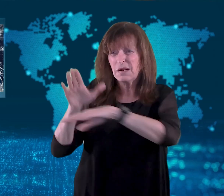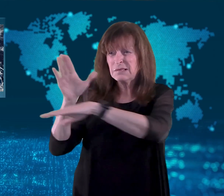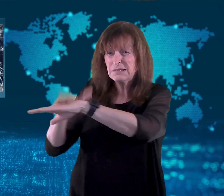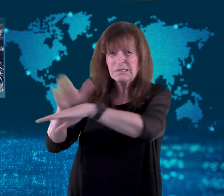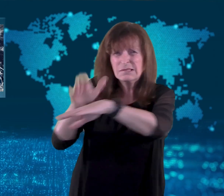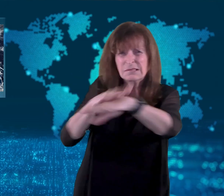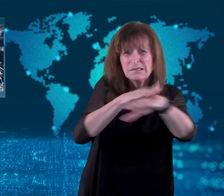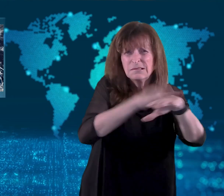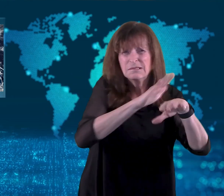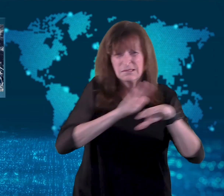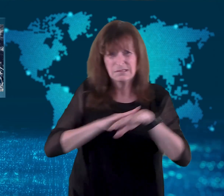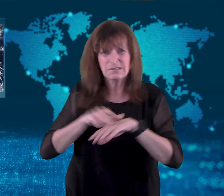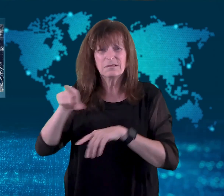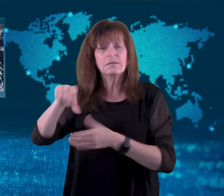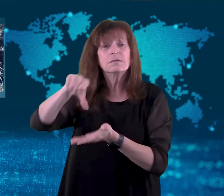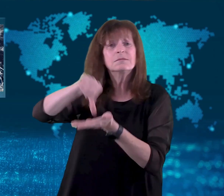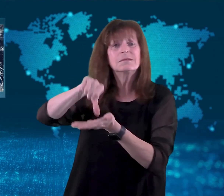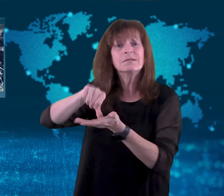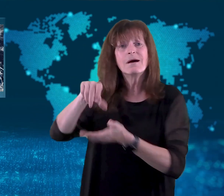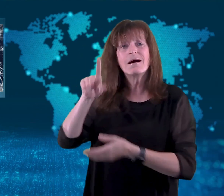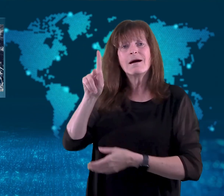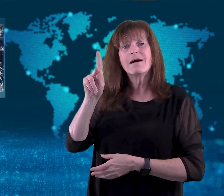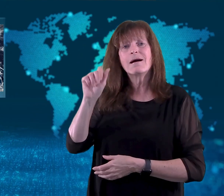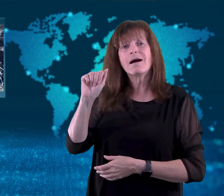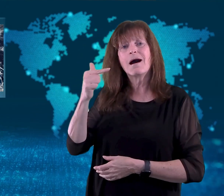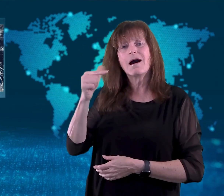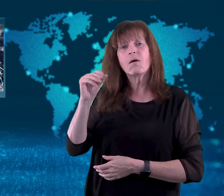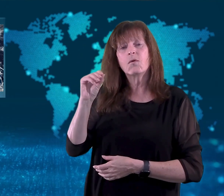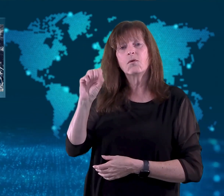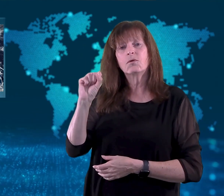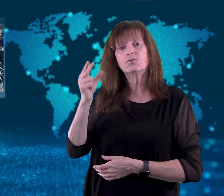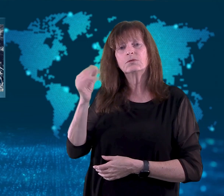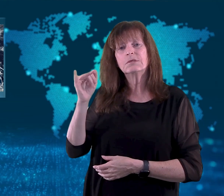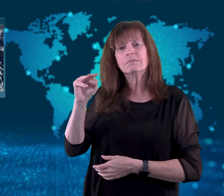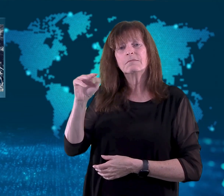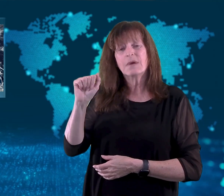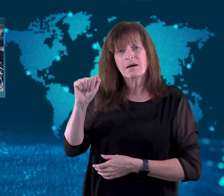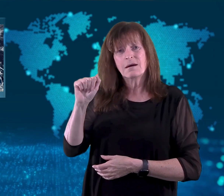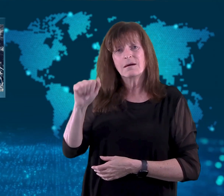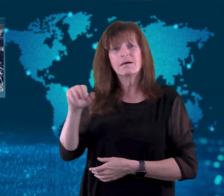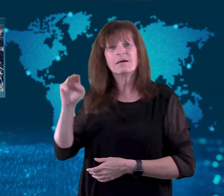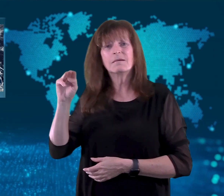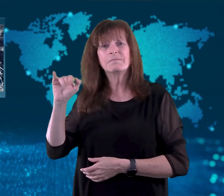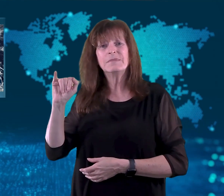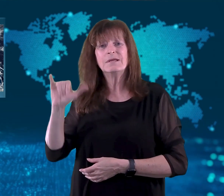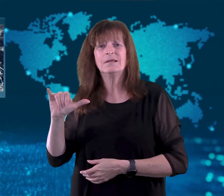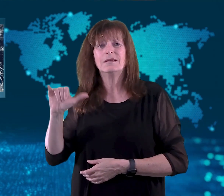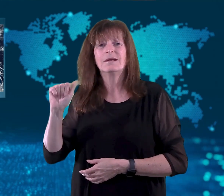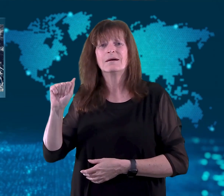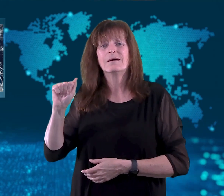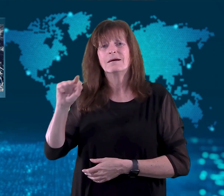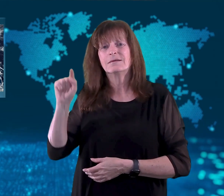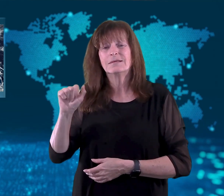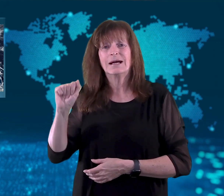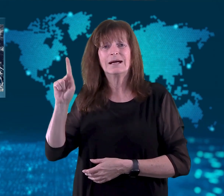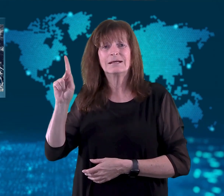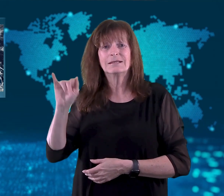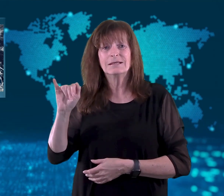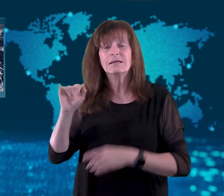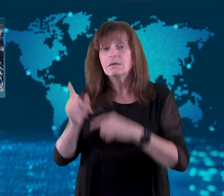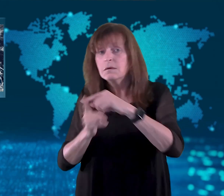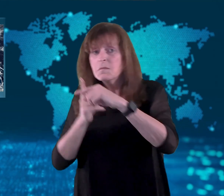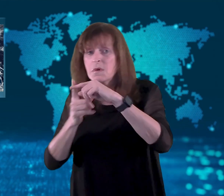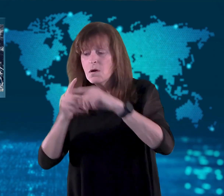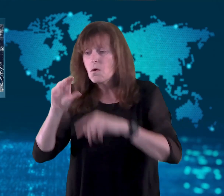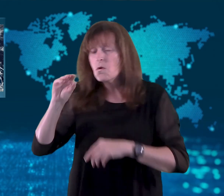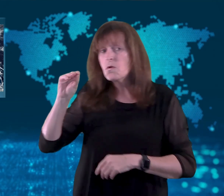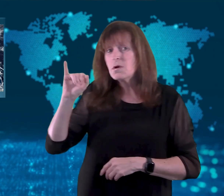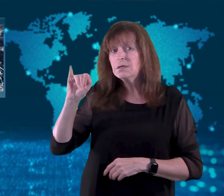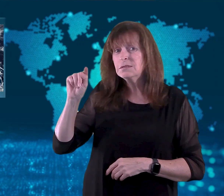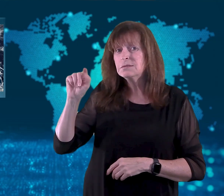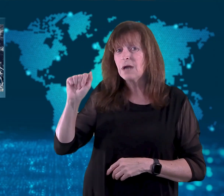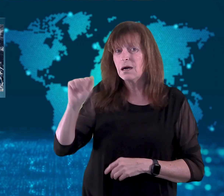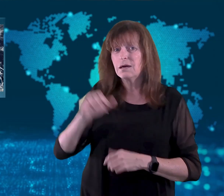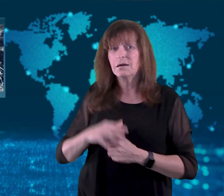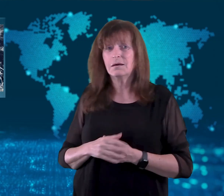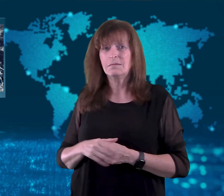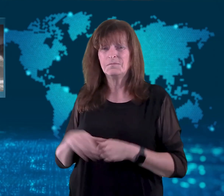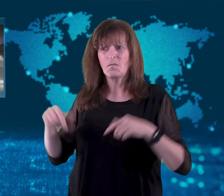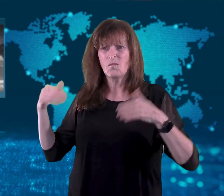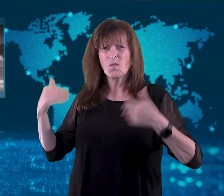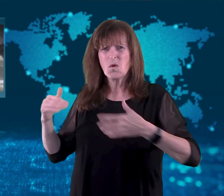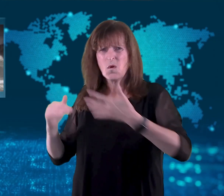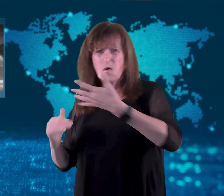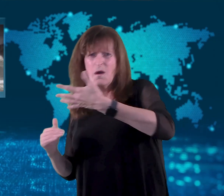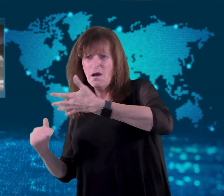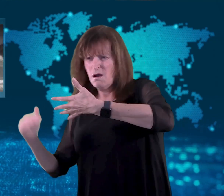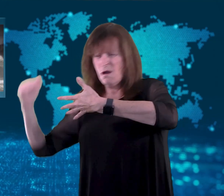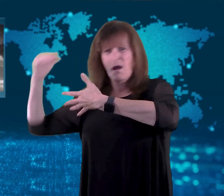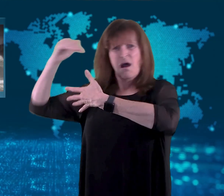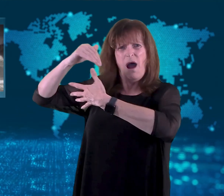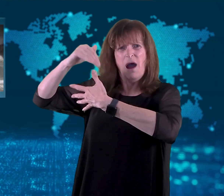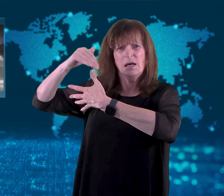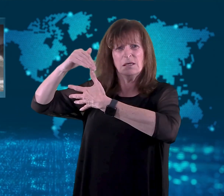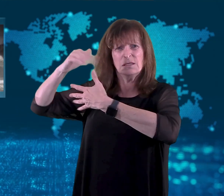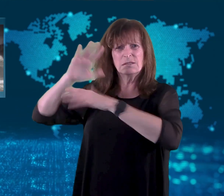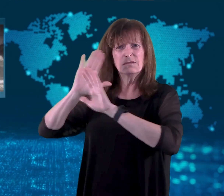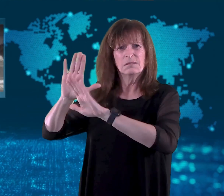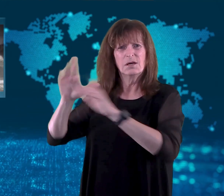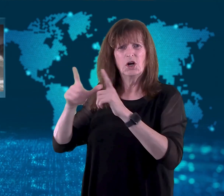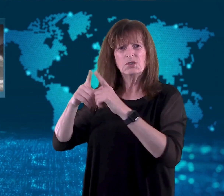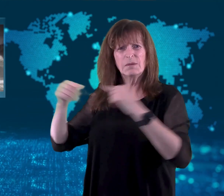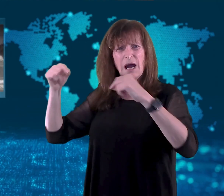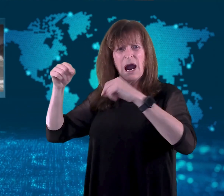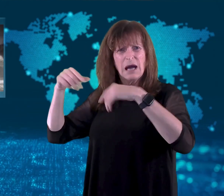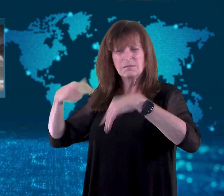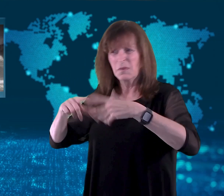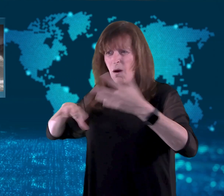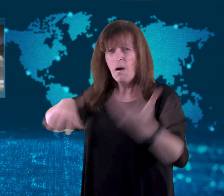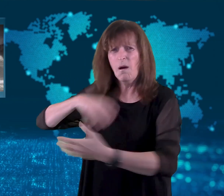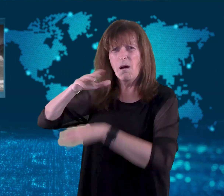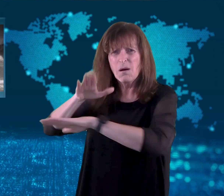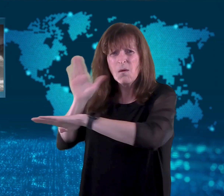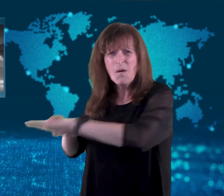This is the highest on Japan's disaster warning scale.